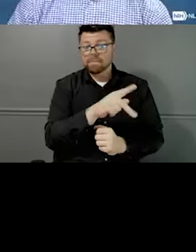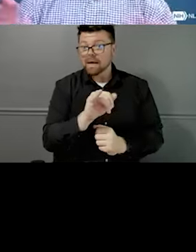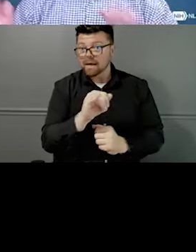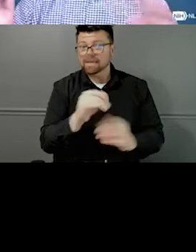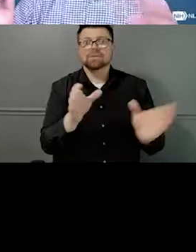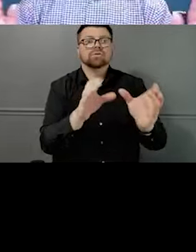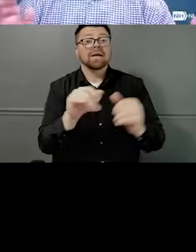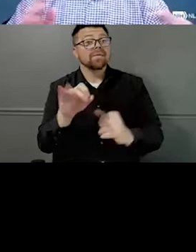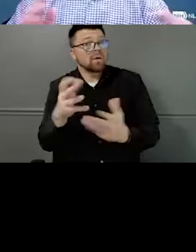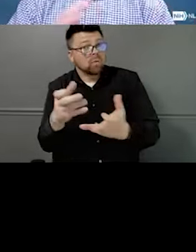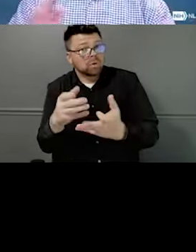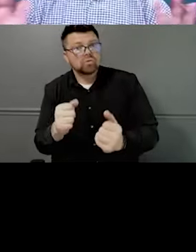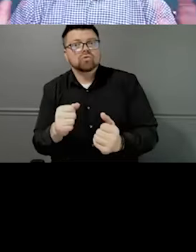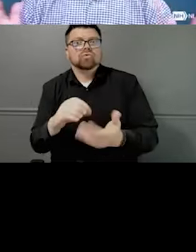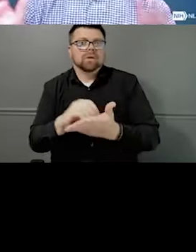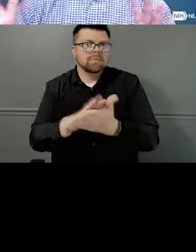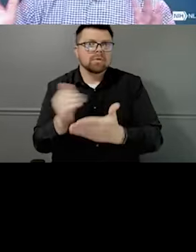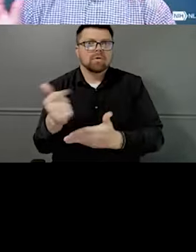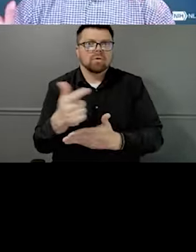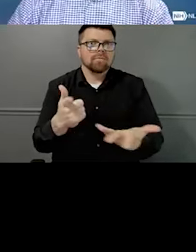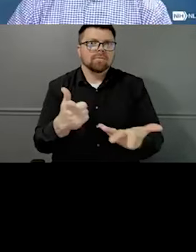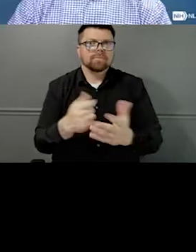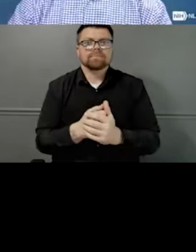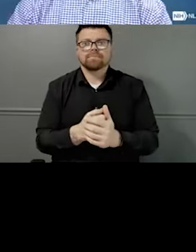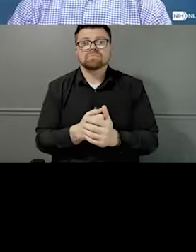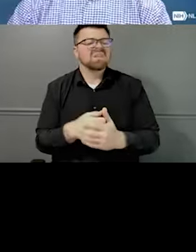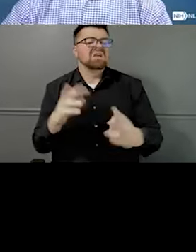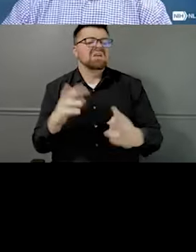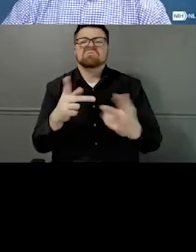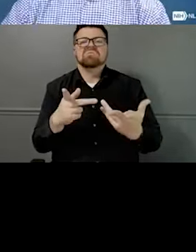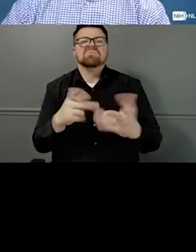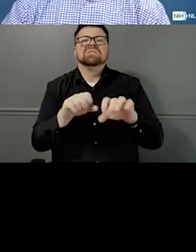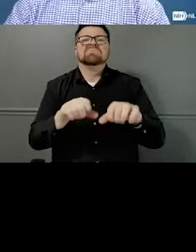Either way, the system can support either of these workflows.